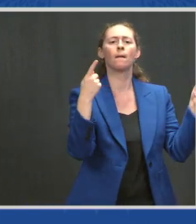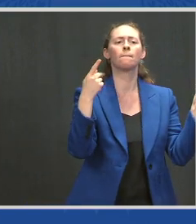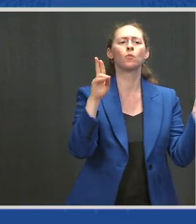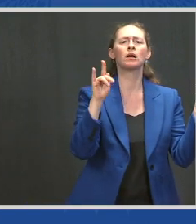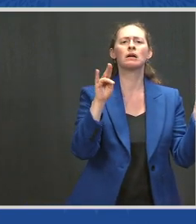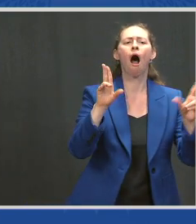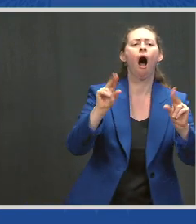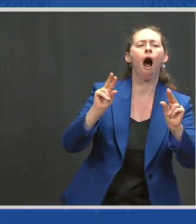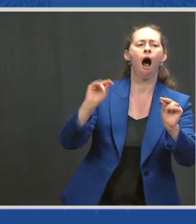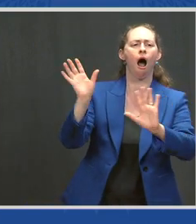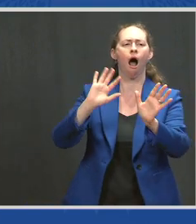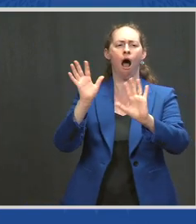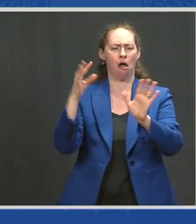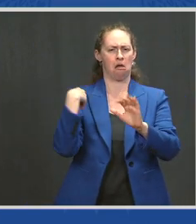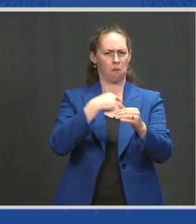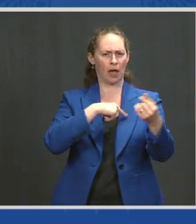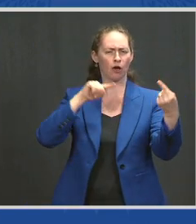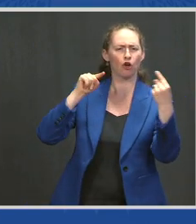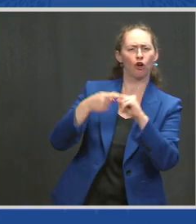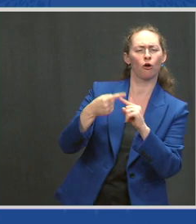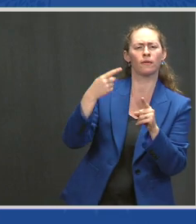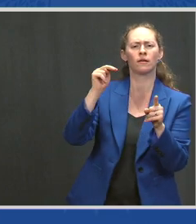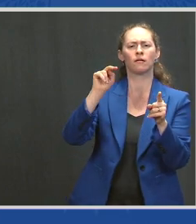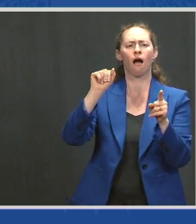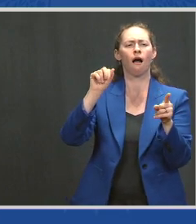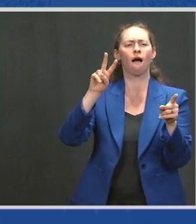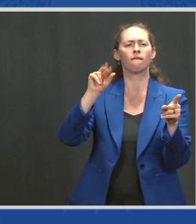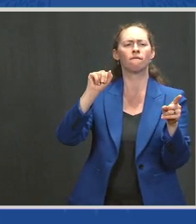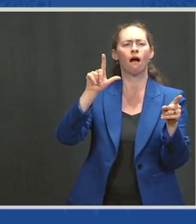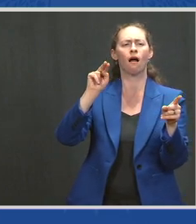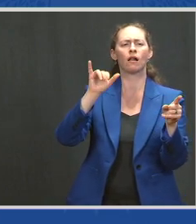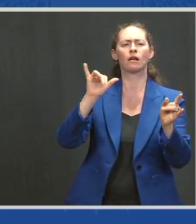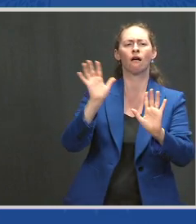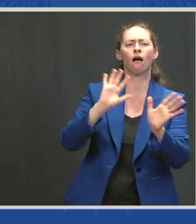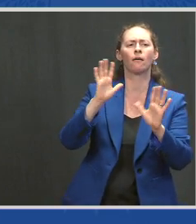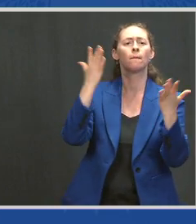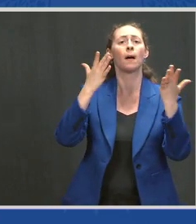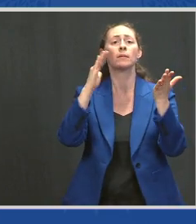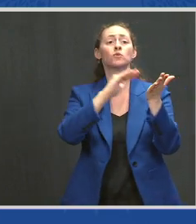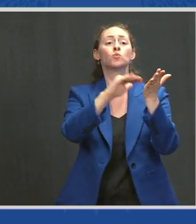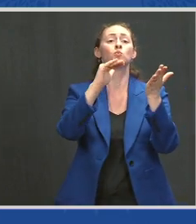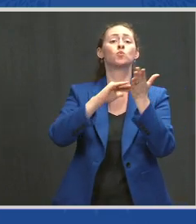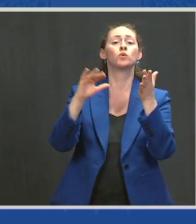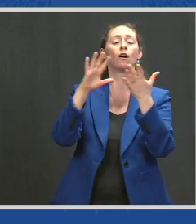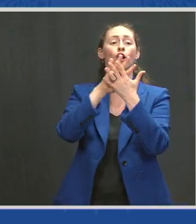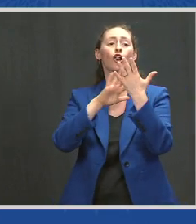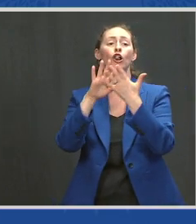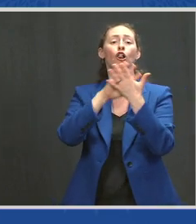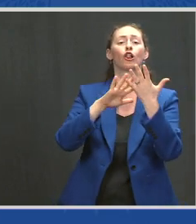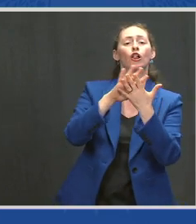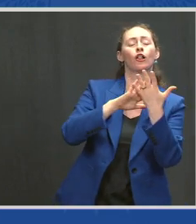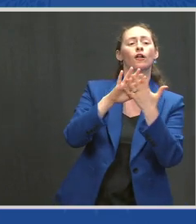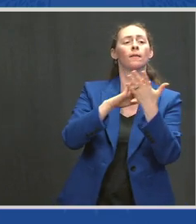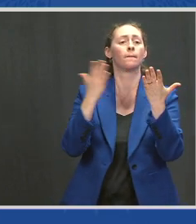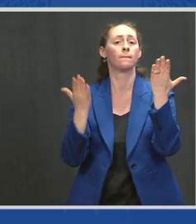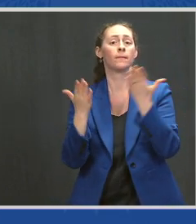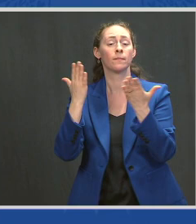you know, all the stuff he says to rationalize the treatment of Navalny -- and then he dies in prison?